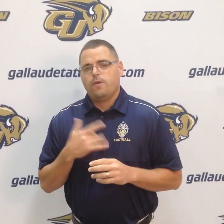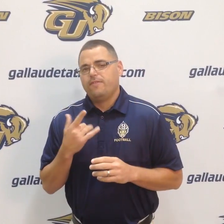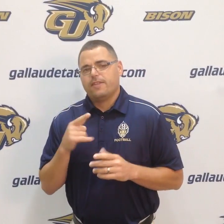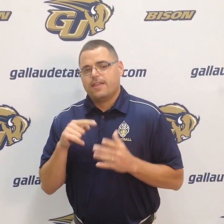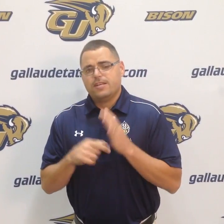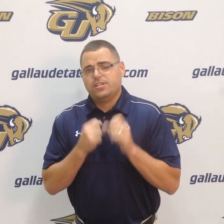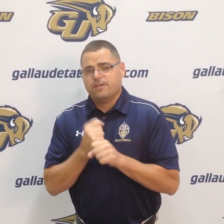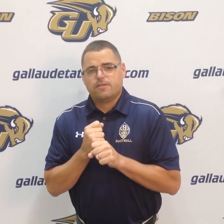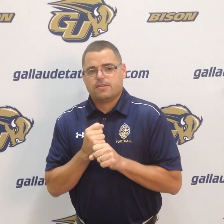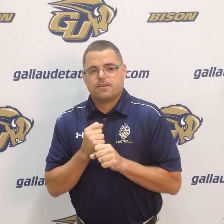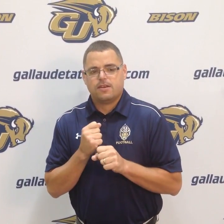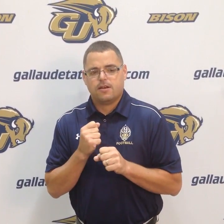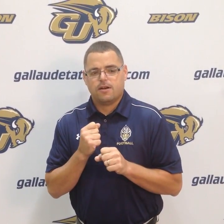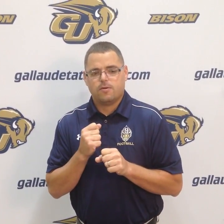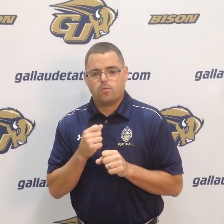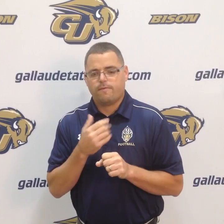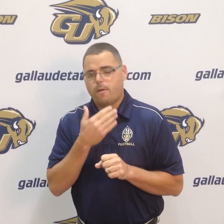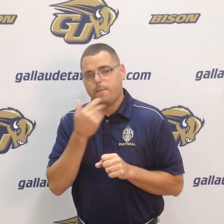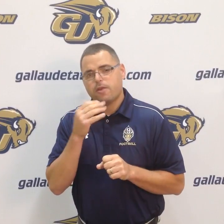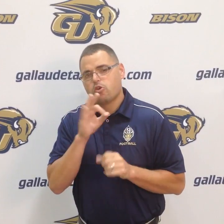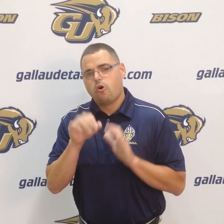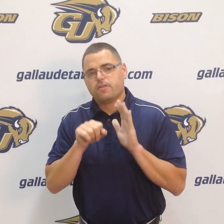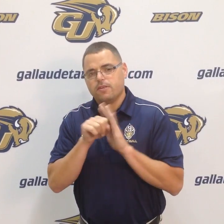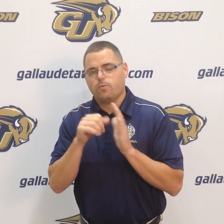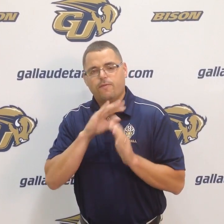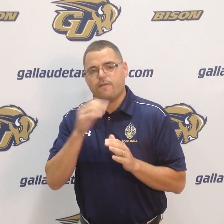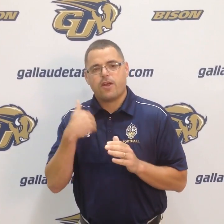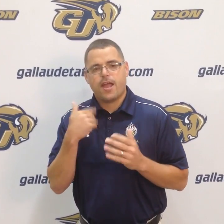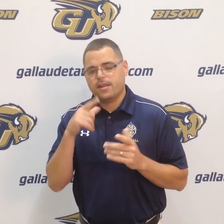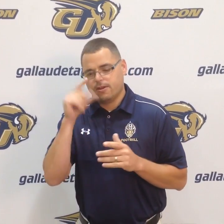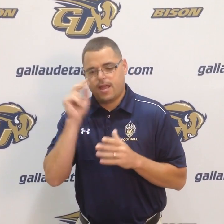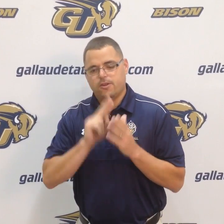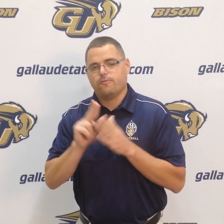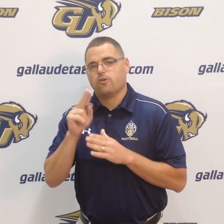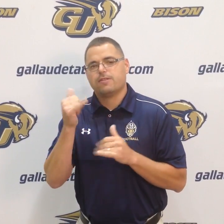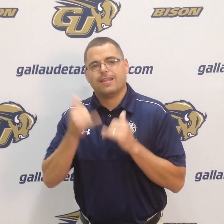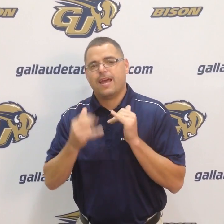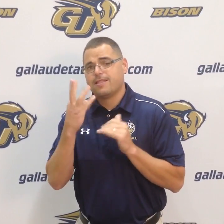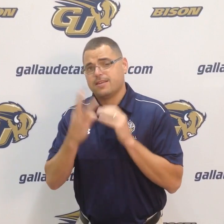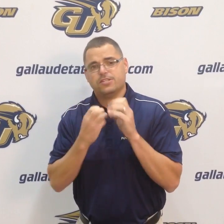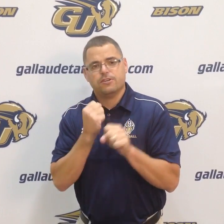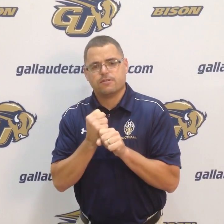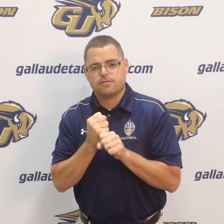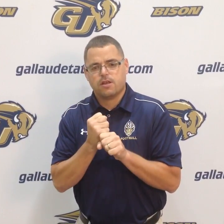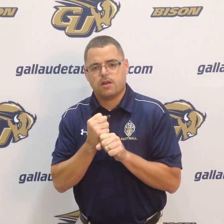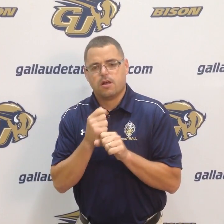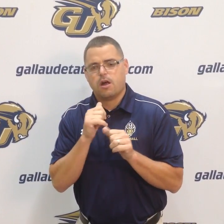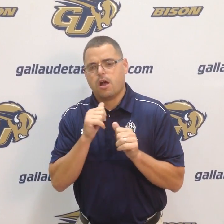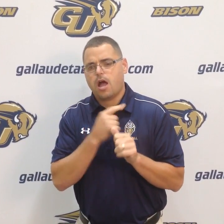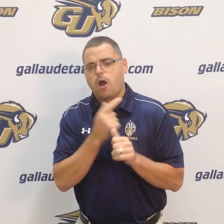Head Coach Chuck Goldstein: "We feel that this year is one of the best off-seasons we have ever had here at Gallaudet University in the last six years.